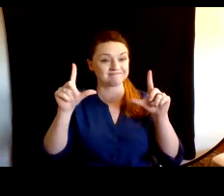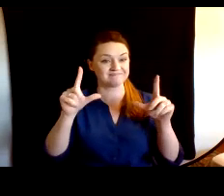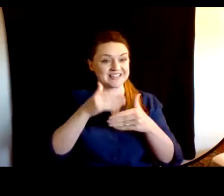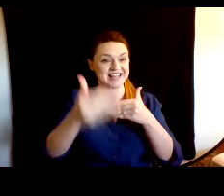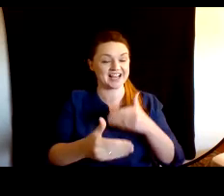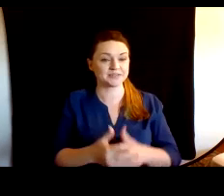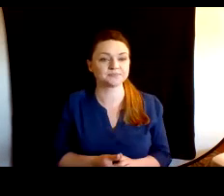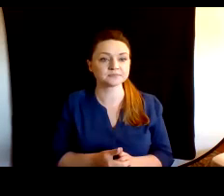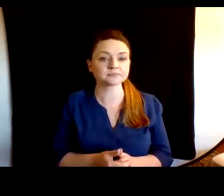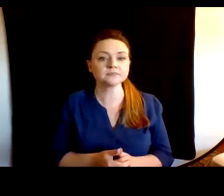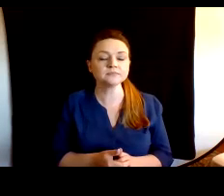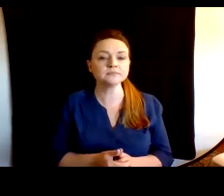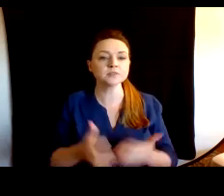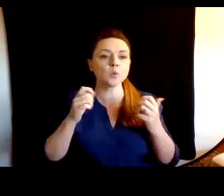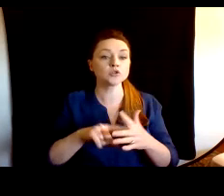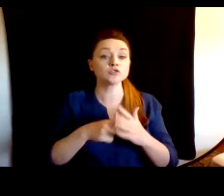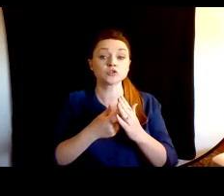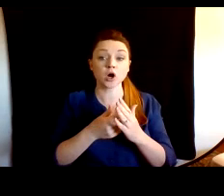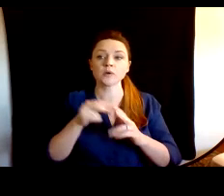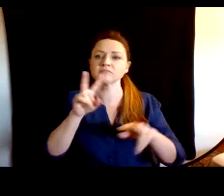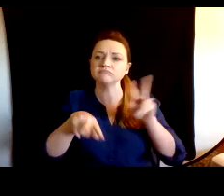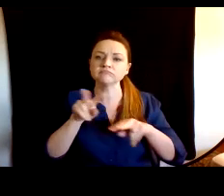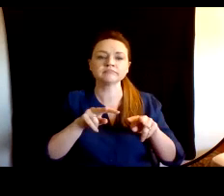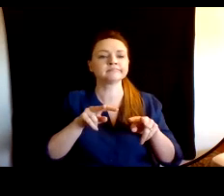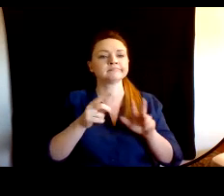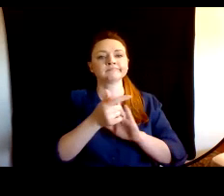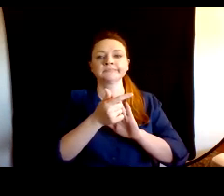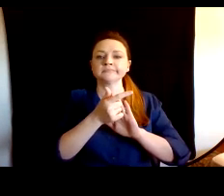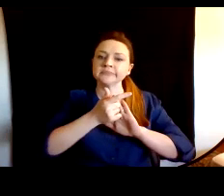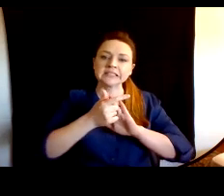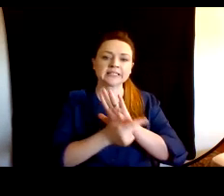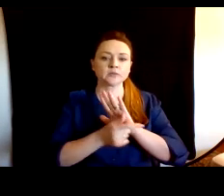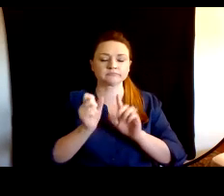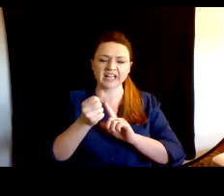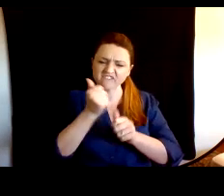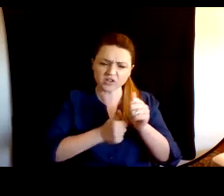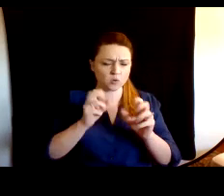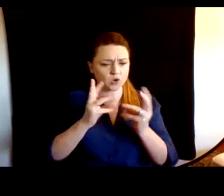So I wanted to start us off here by examining the legal lens. Every single workshop I do, I always start with this